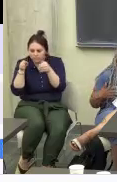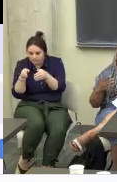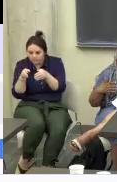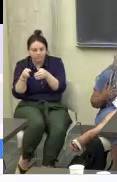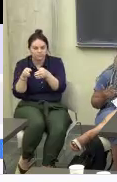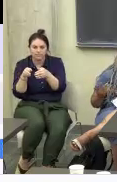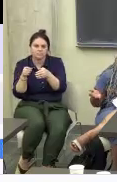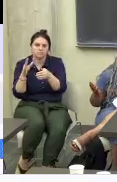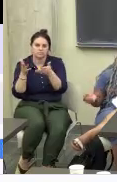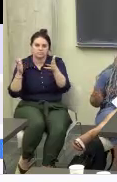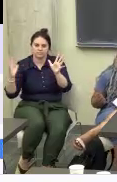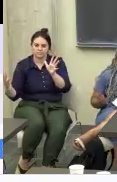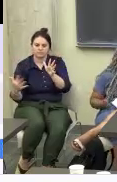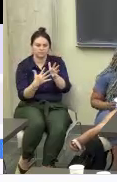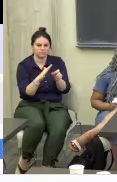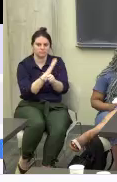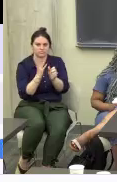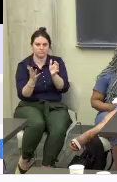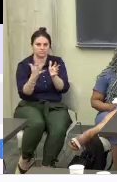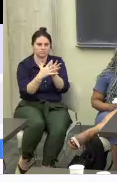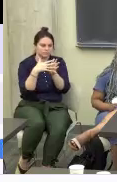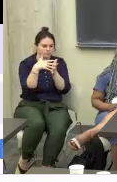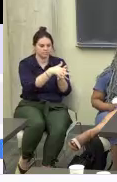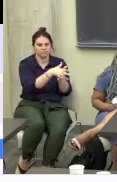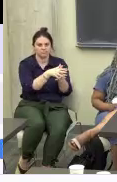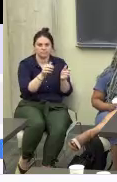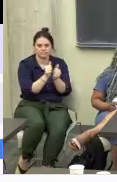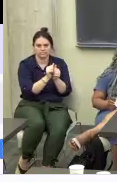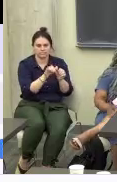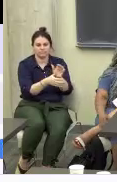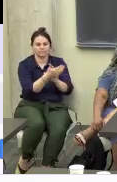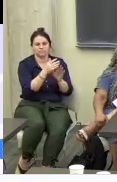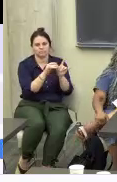But is like fully integrated with them. Yeah, yeah, yeah.